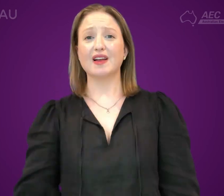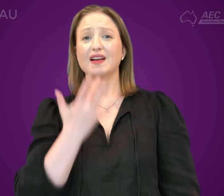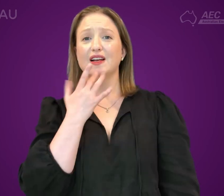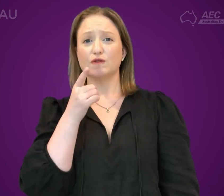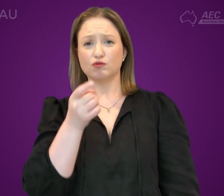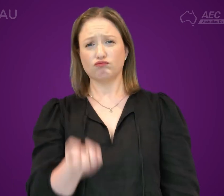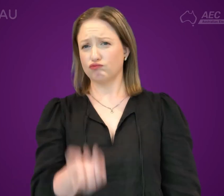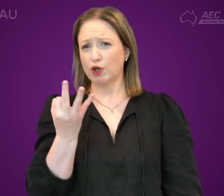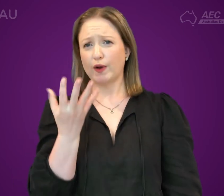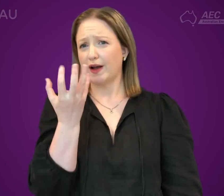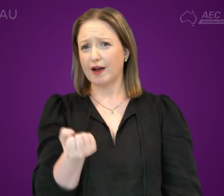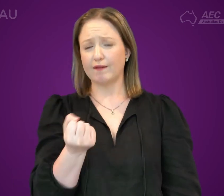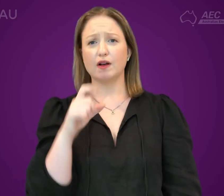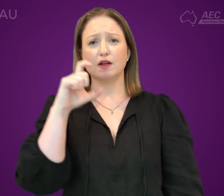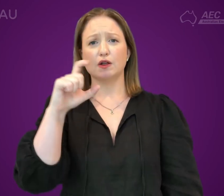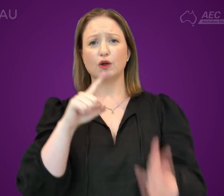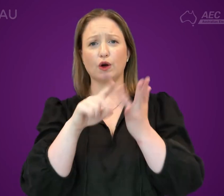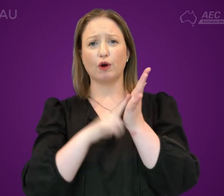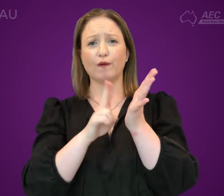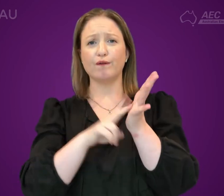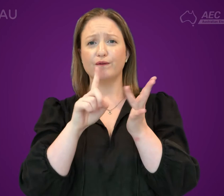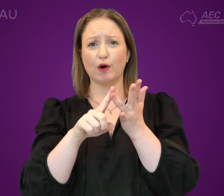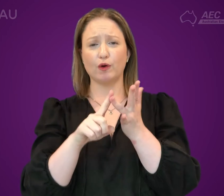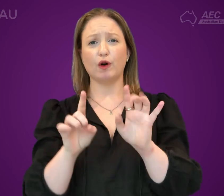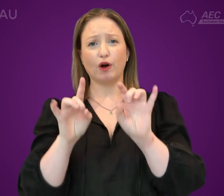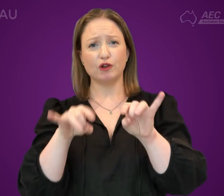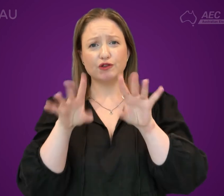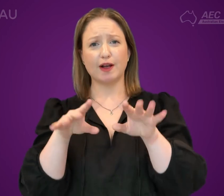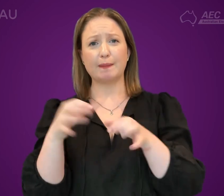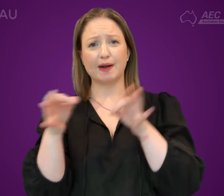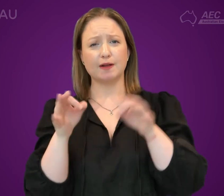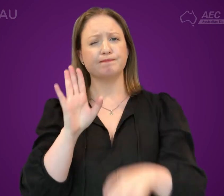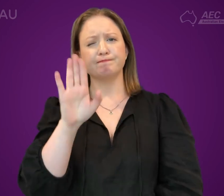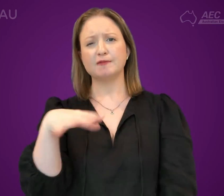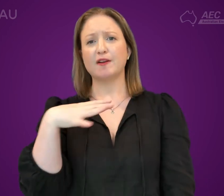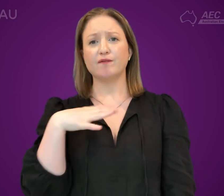If you do not have a Convo Australia plan,